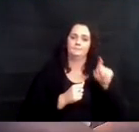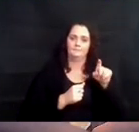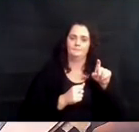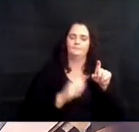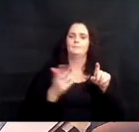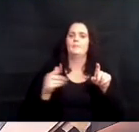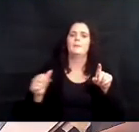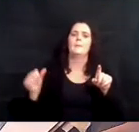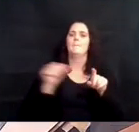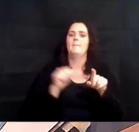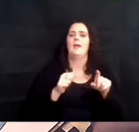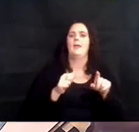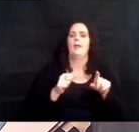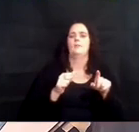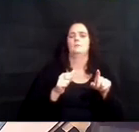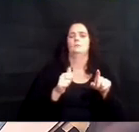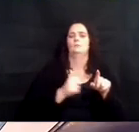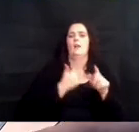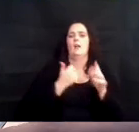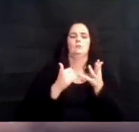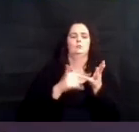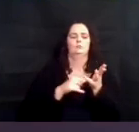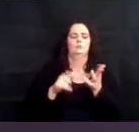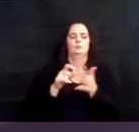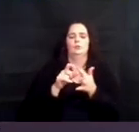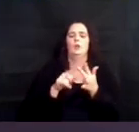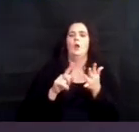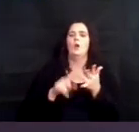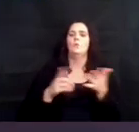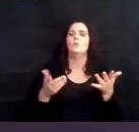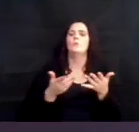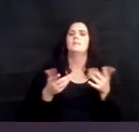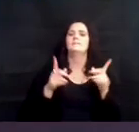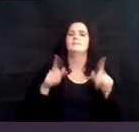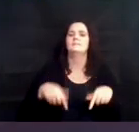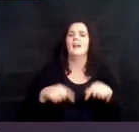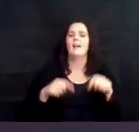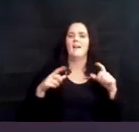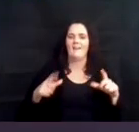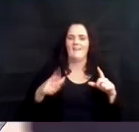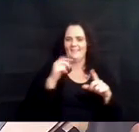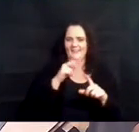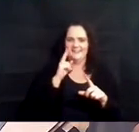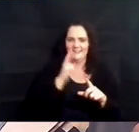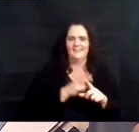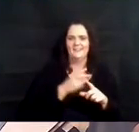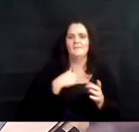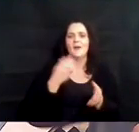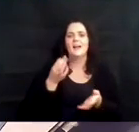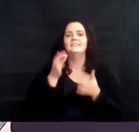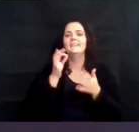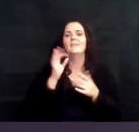That'll take me back into my ‘start’ screen and you'll see the little teacup animation that I just made, right there.